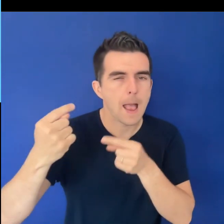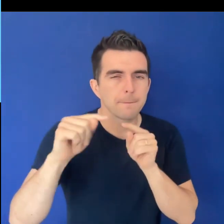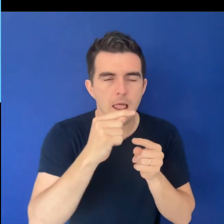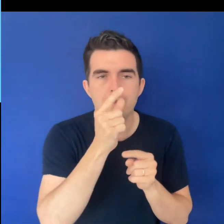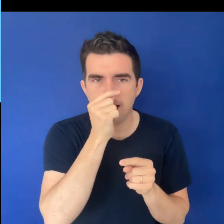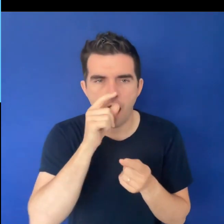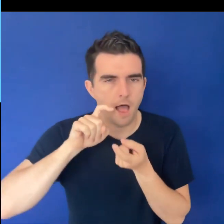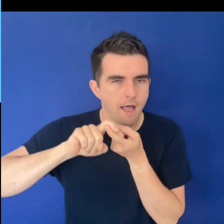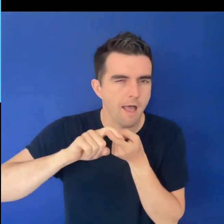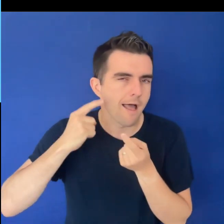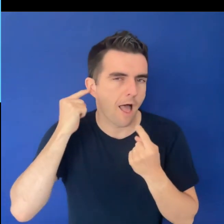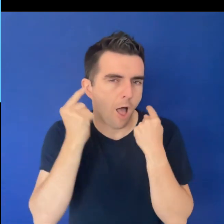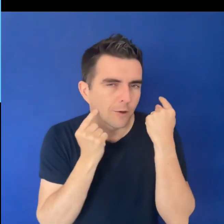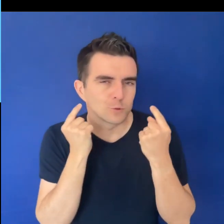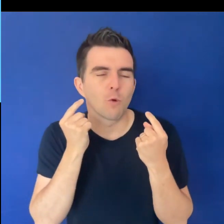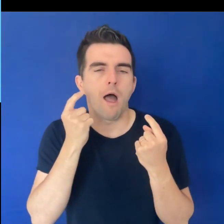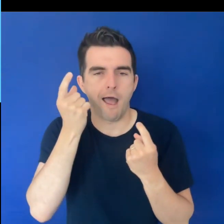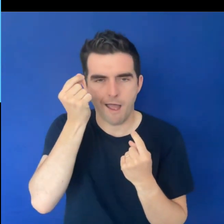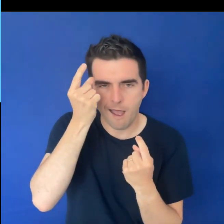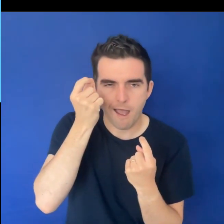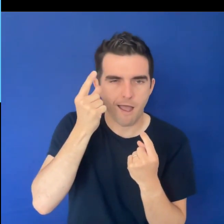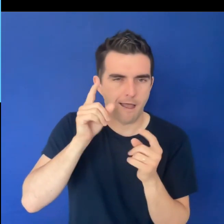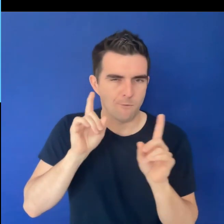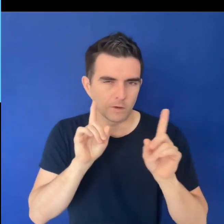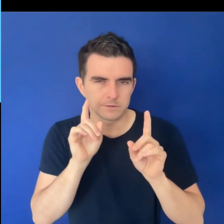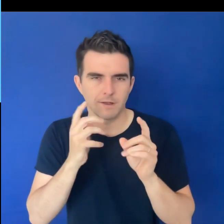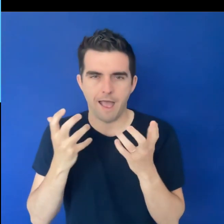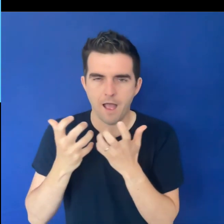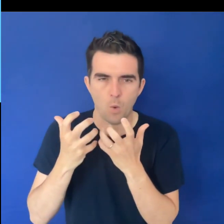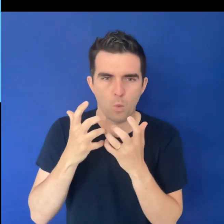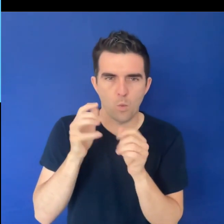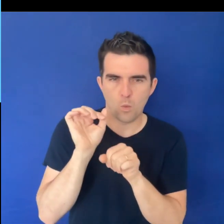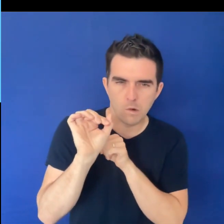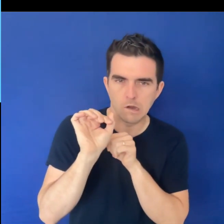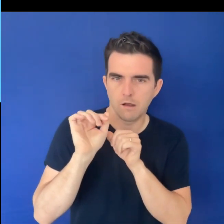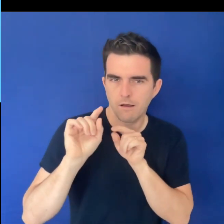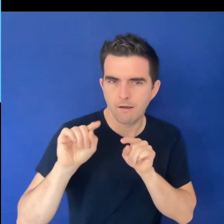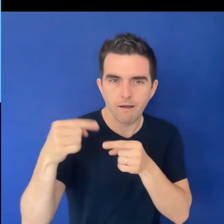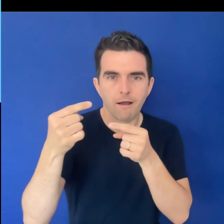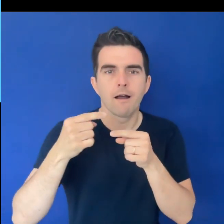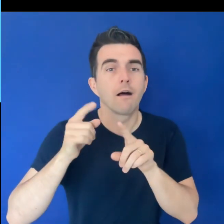on auditory cues to anticipate and react to threats, making the game accessible to all.